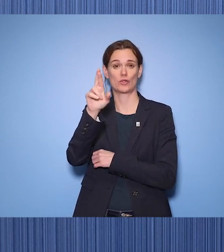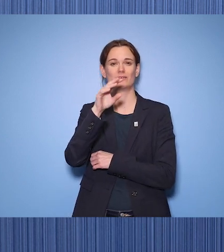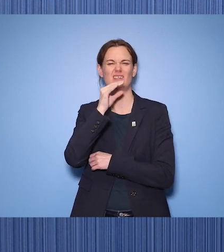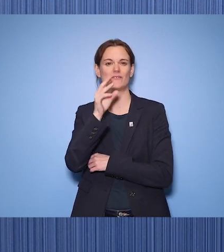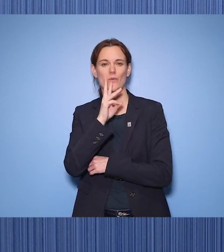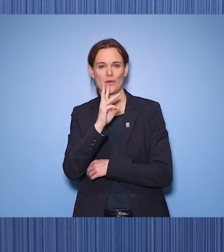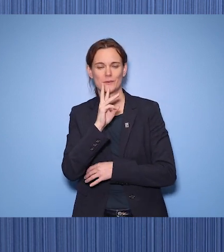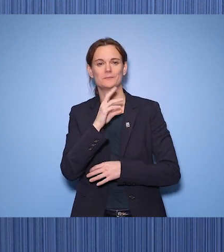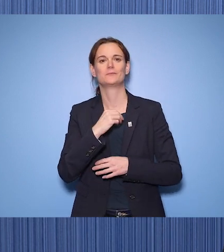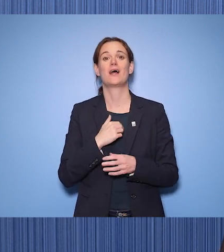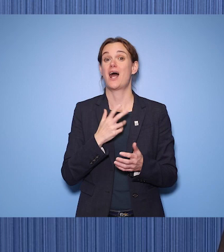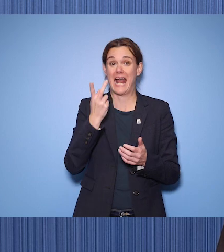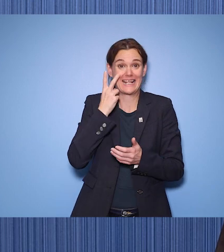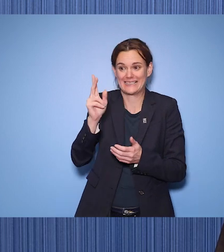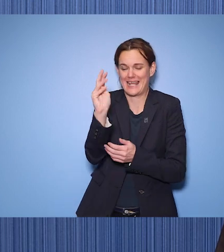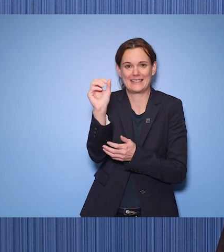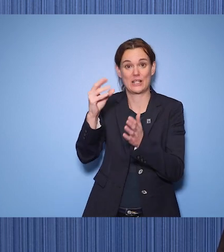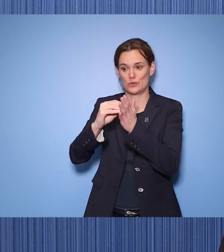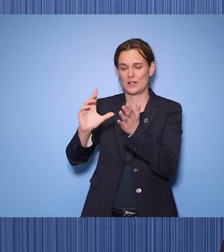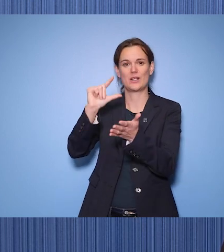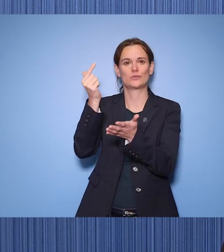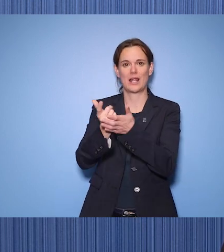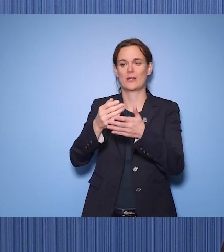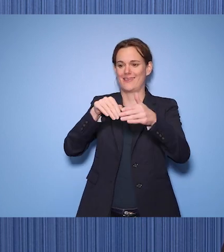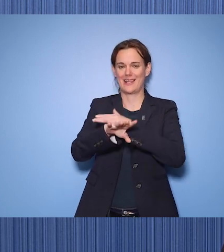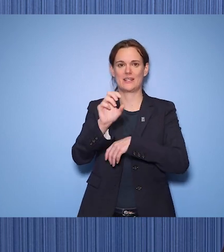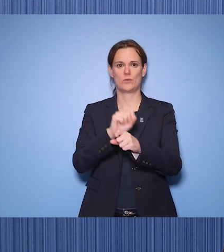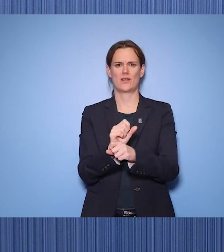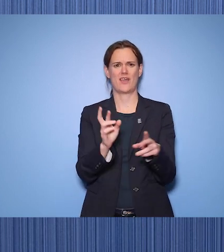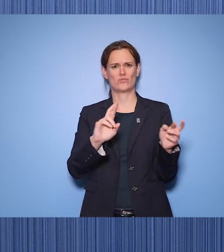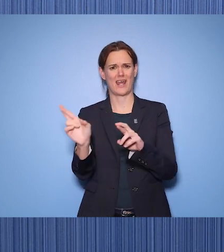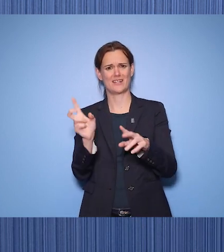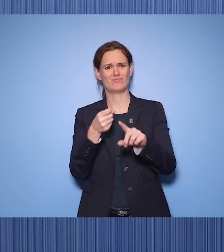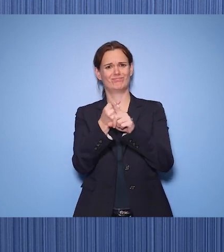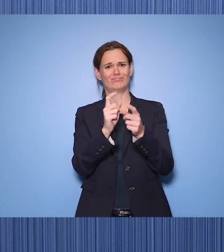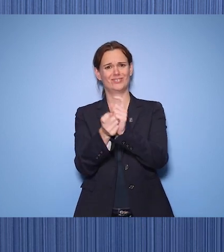firsthand how NSCC graduates come to the workplace ready to make an impact. At Halifax